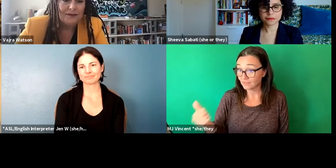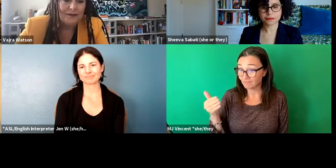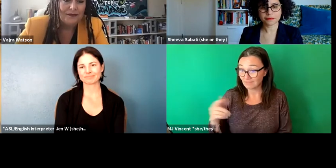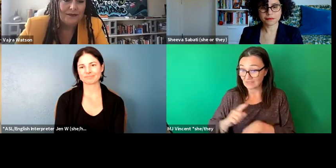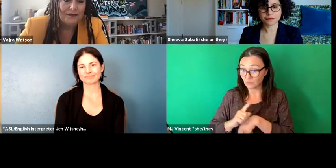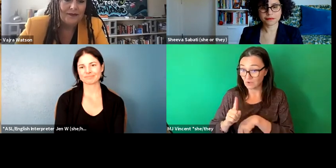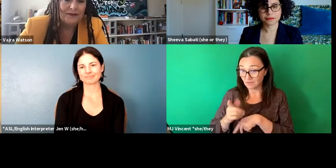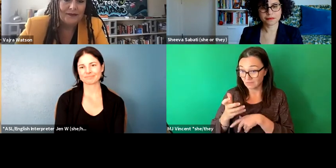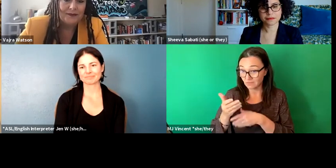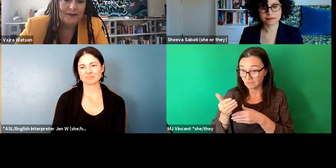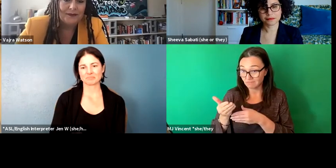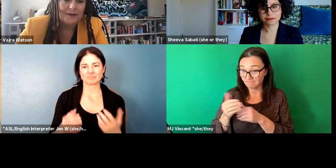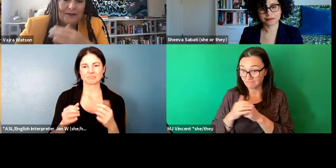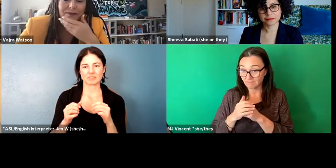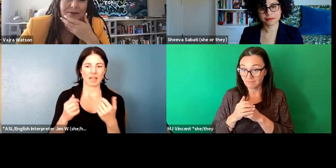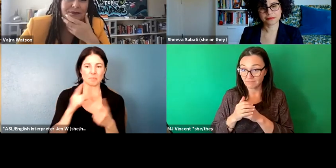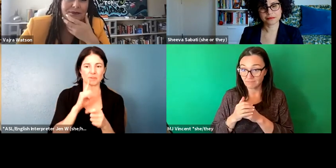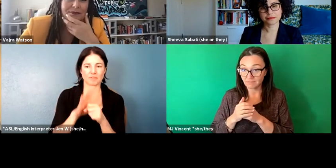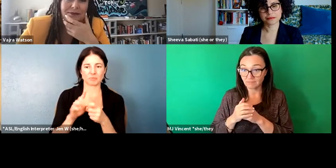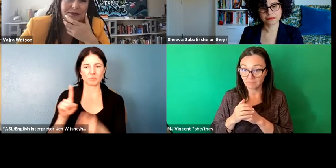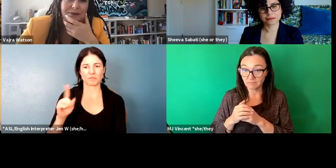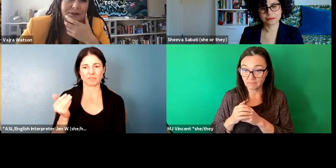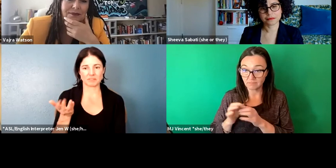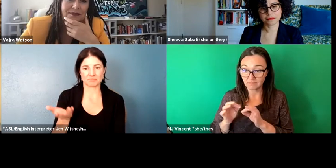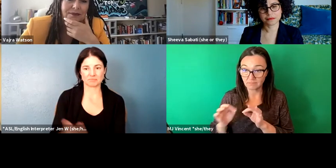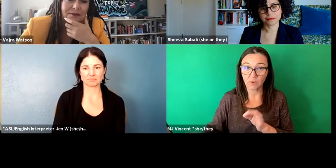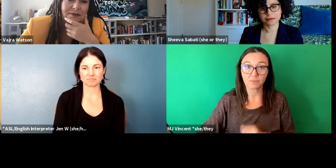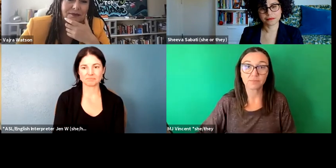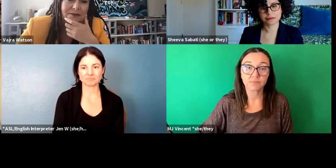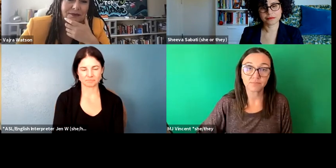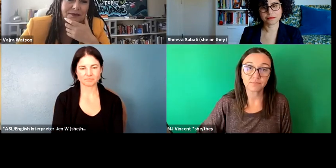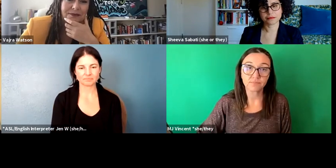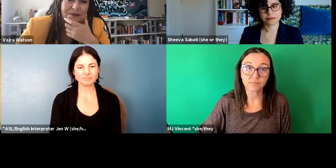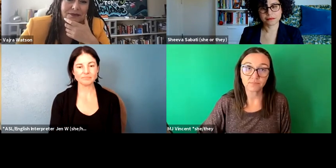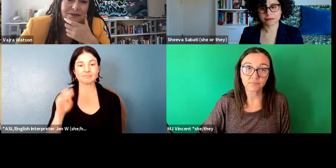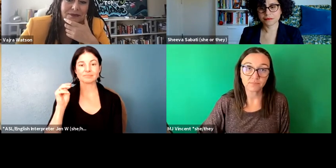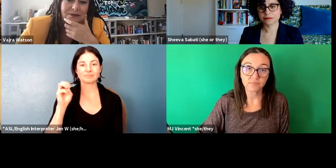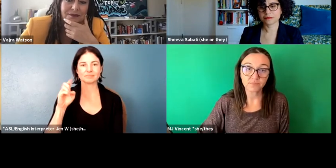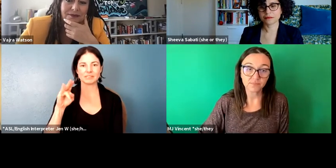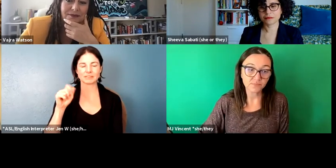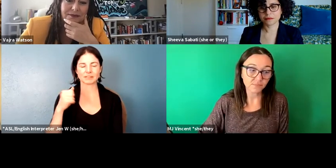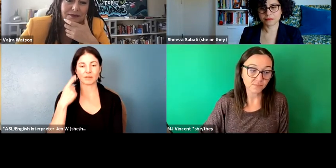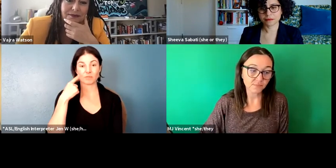I'll share and say that for me. Oh, wow. Um, so my, my practice